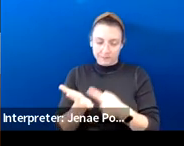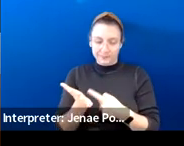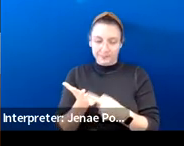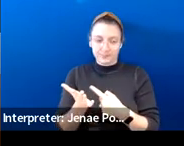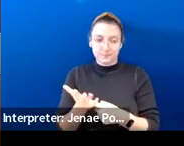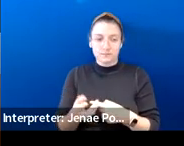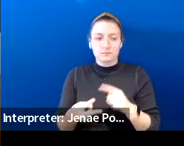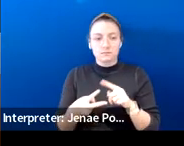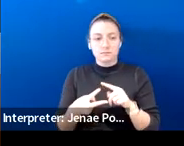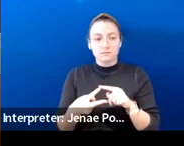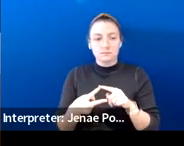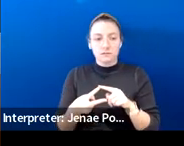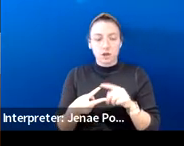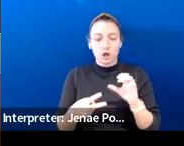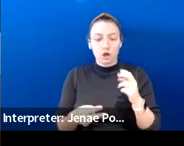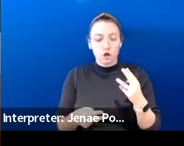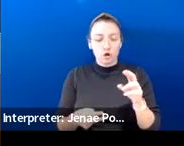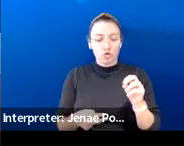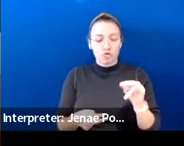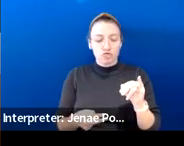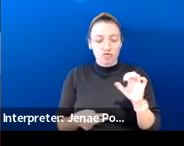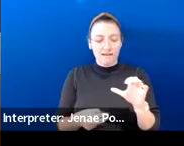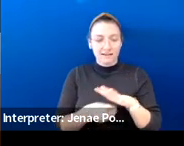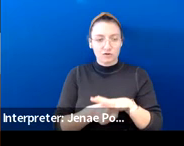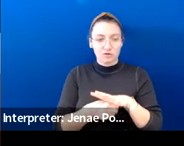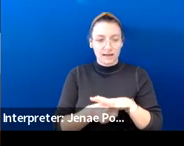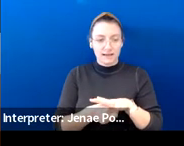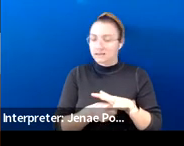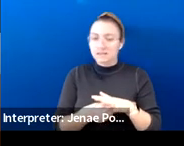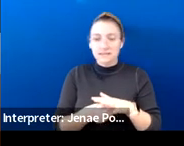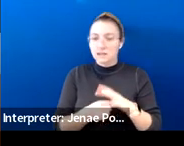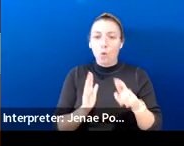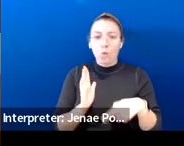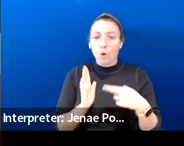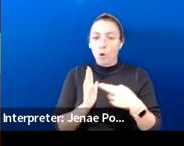The first one is chronic stress. And this result and role overload affecting roles, individuals,